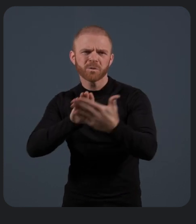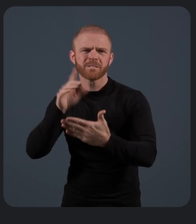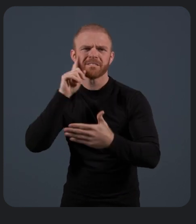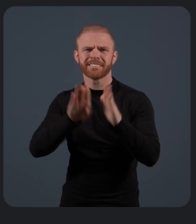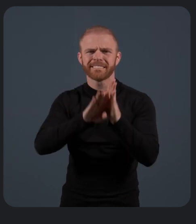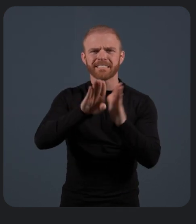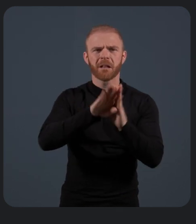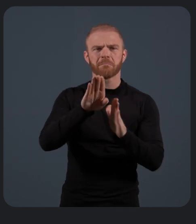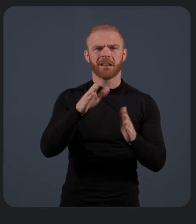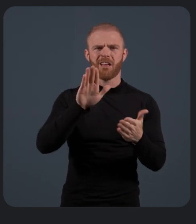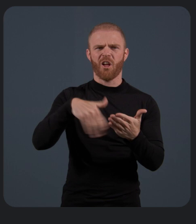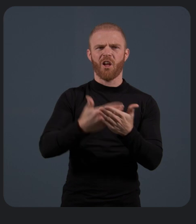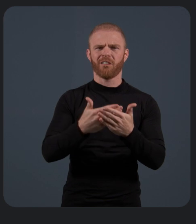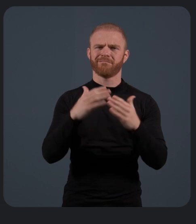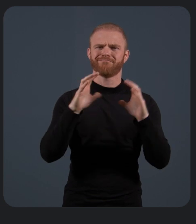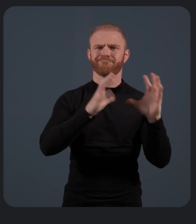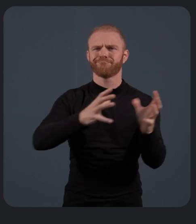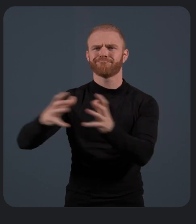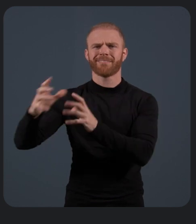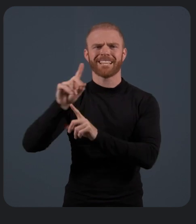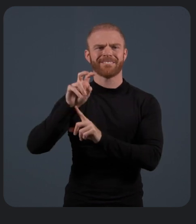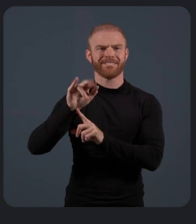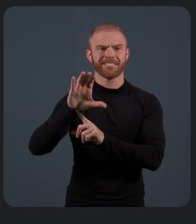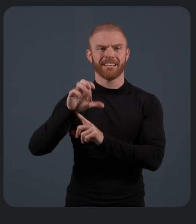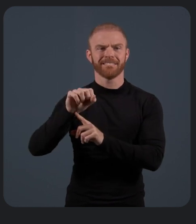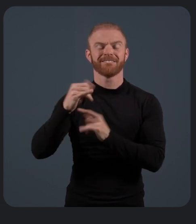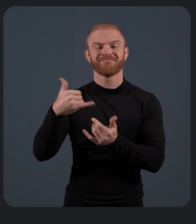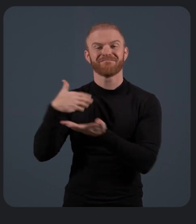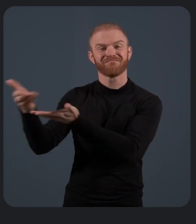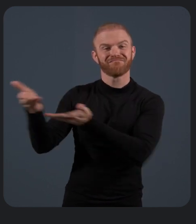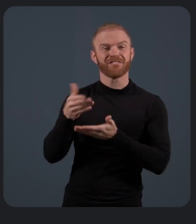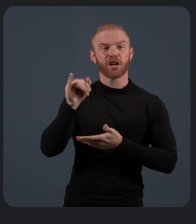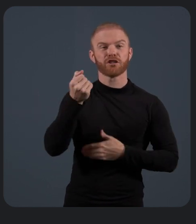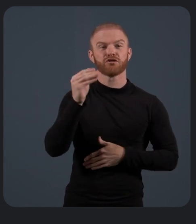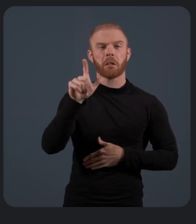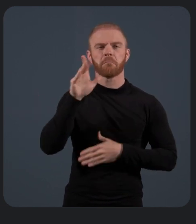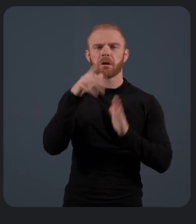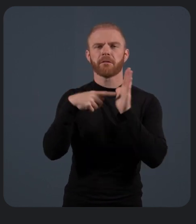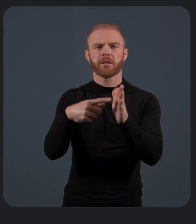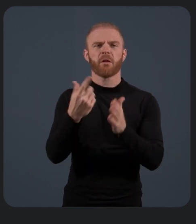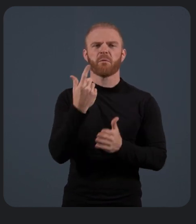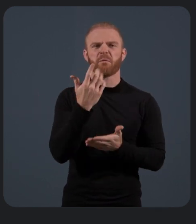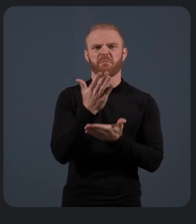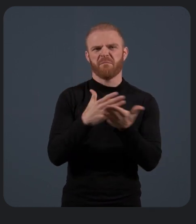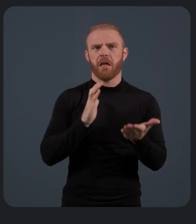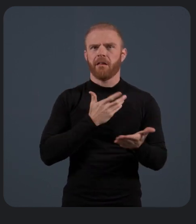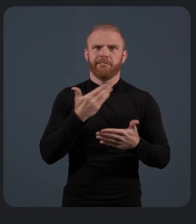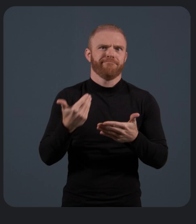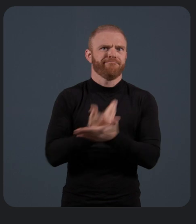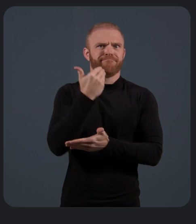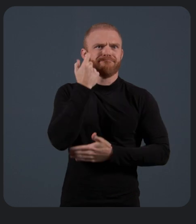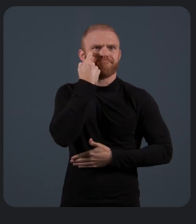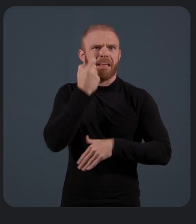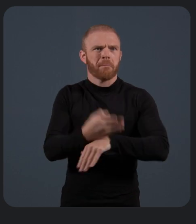across all classes of devices. So let's welcome Jamal to show you some of our most recent updates for developer productivity.